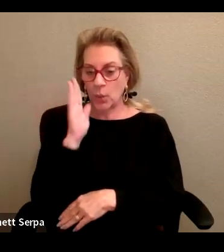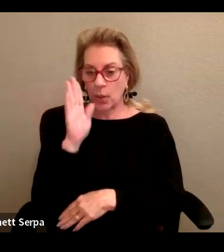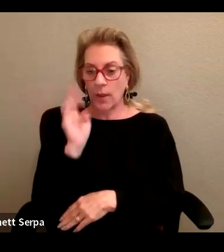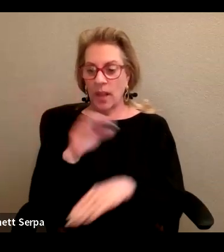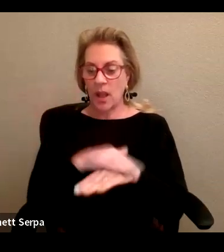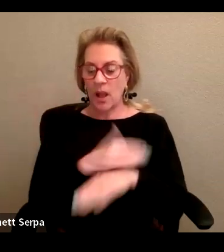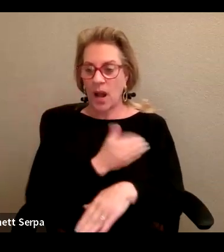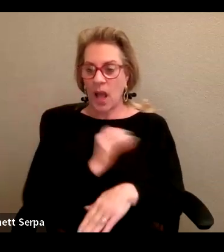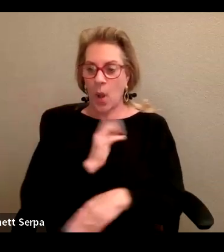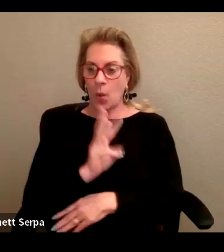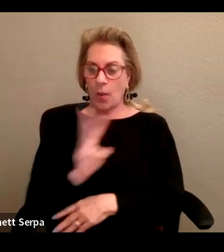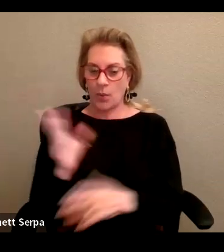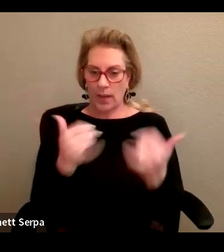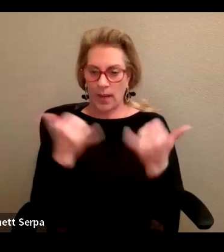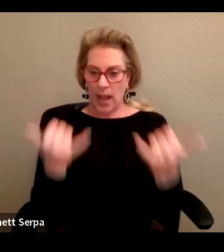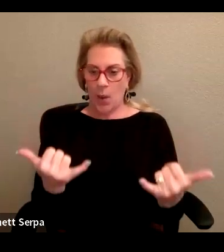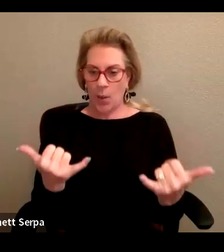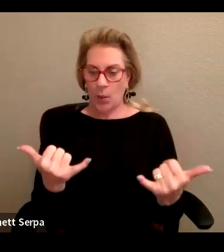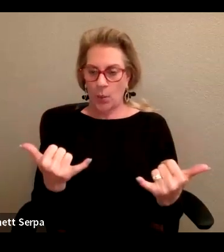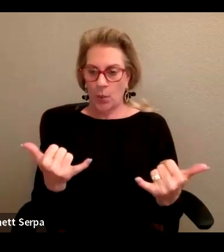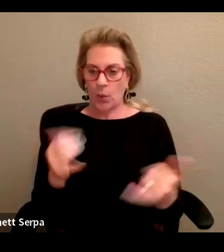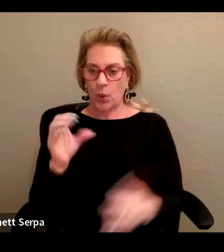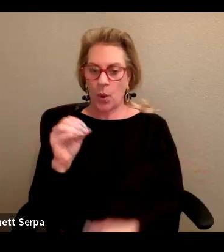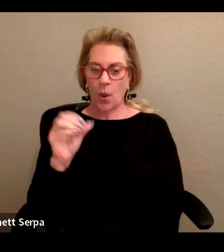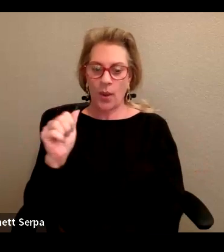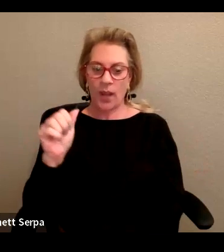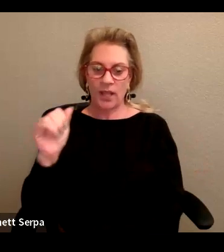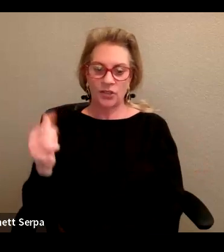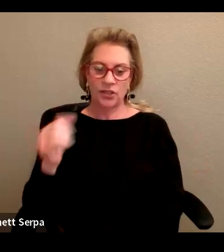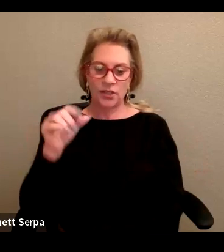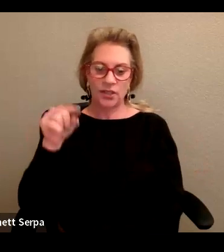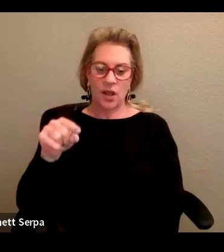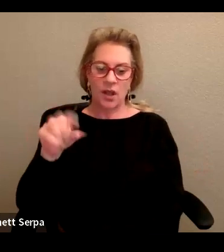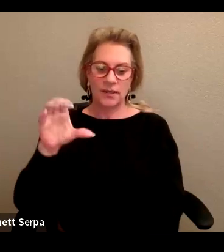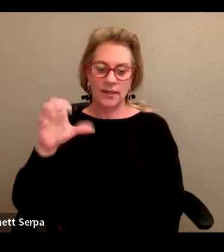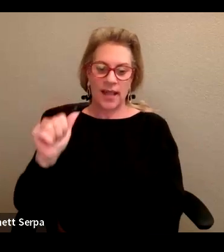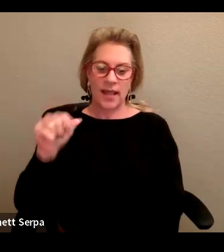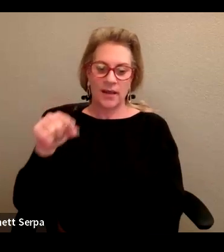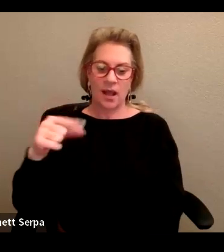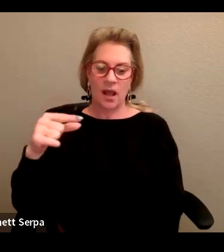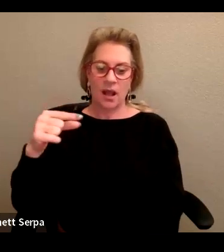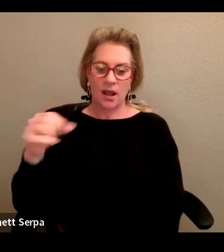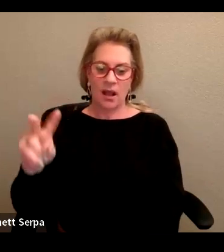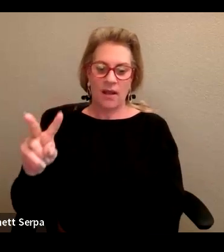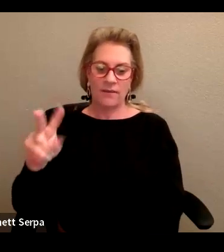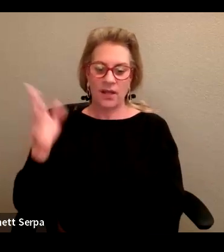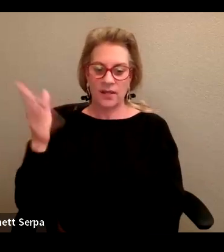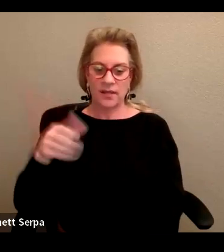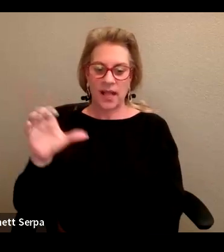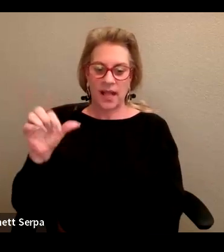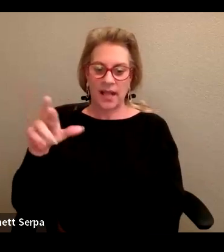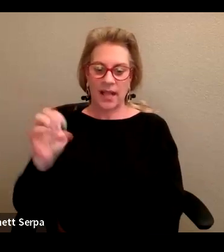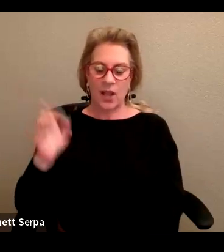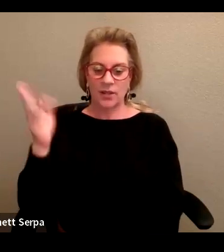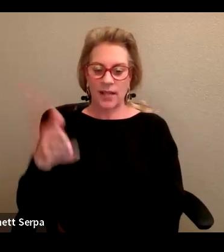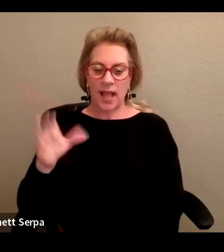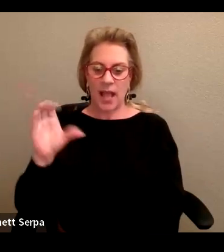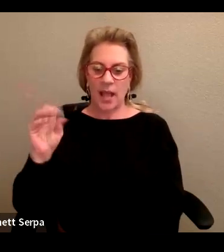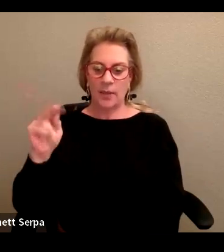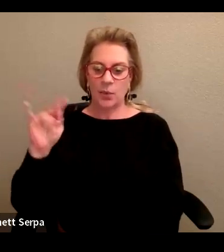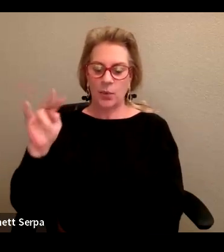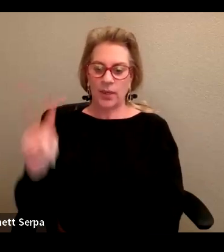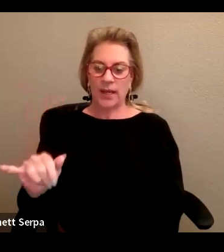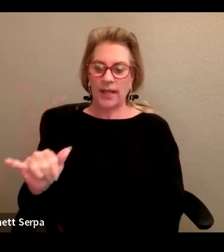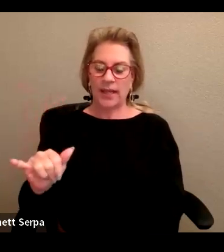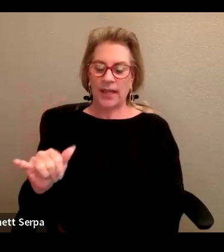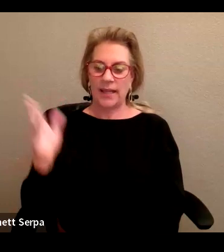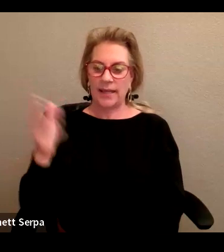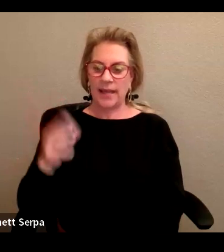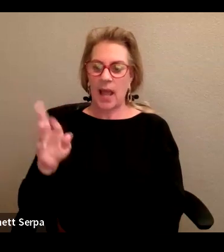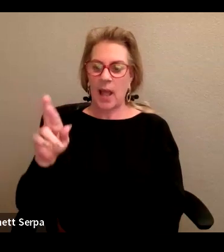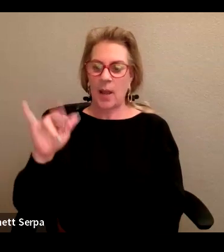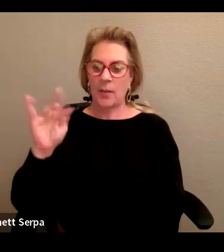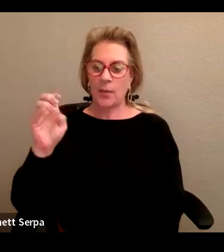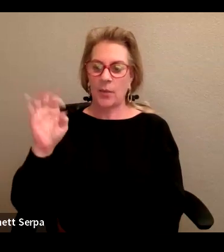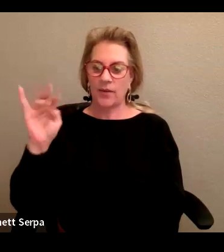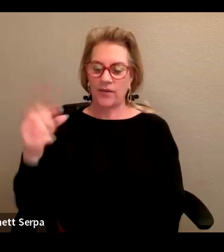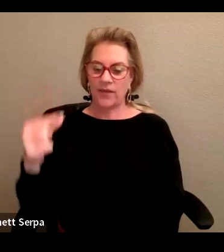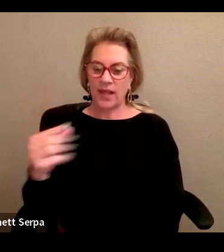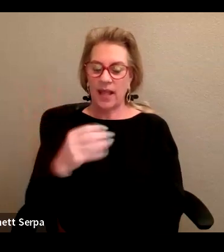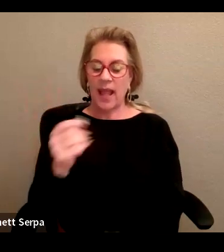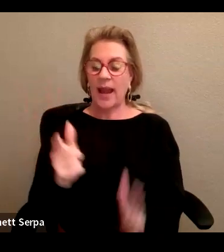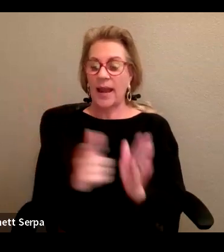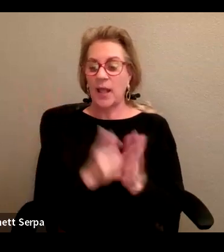website now uh oag.ca.gov care SL community- briefings along with the legal resources um